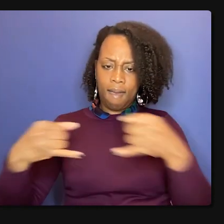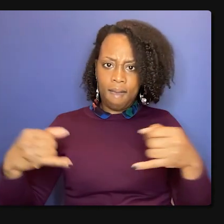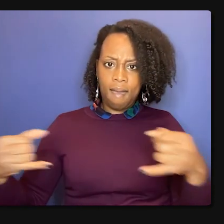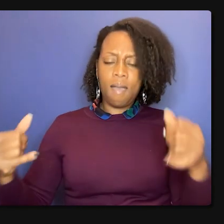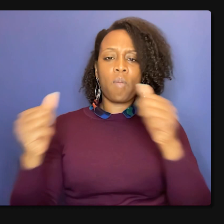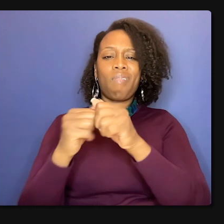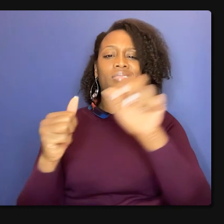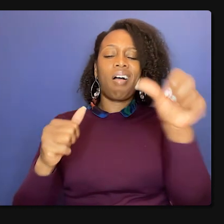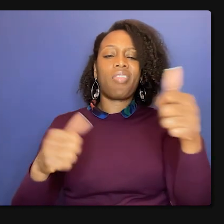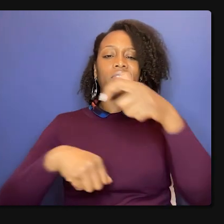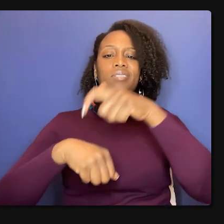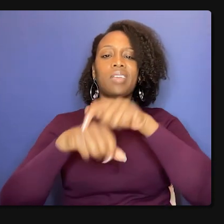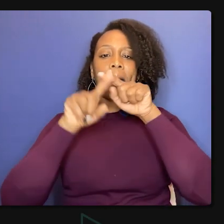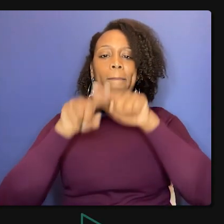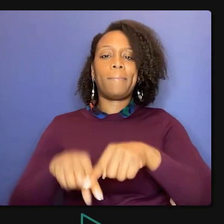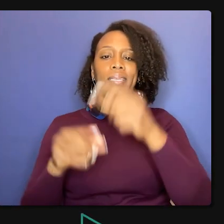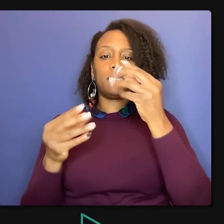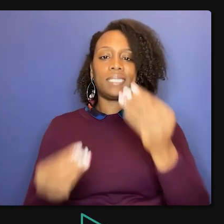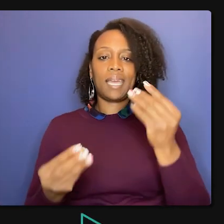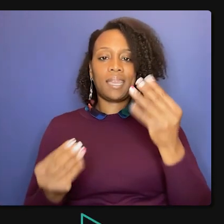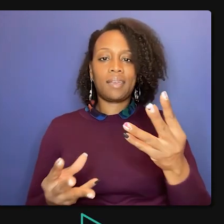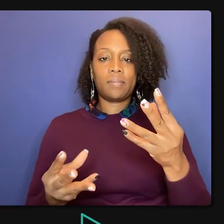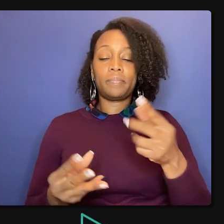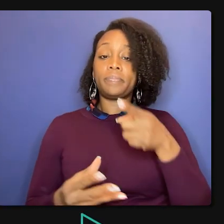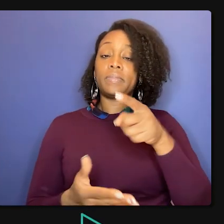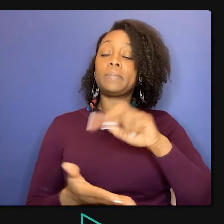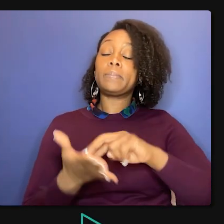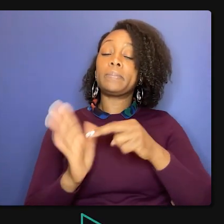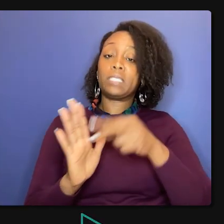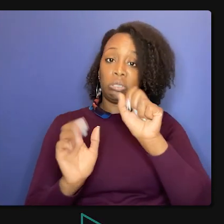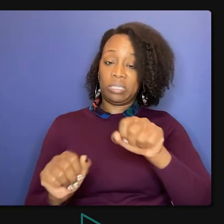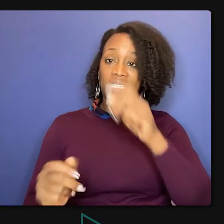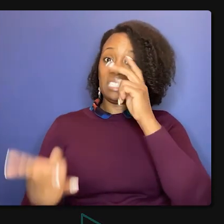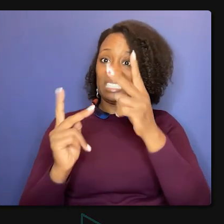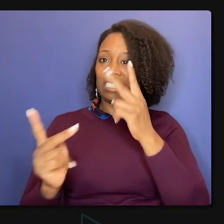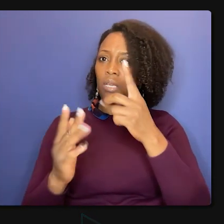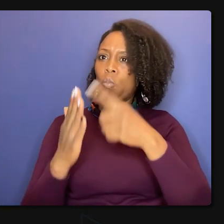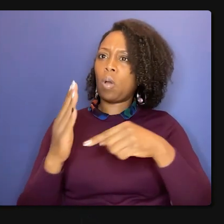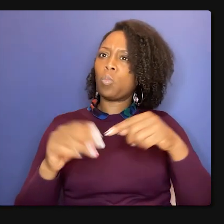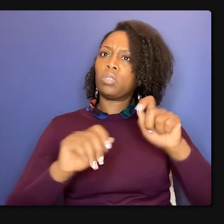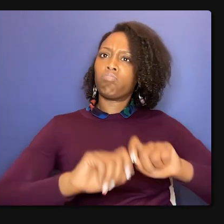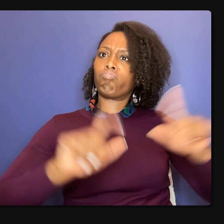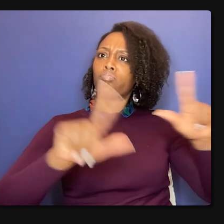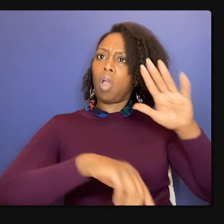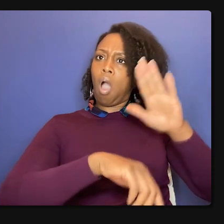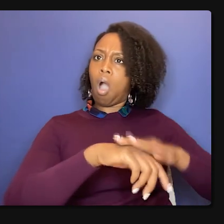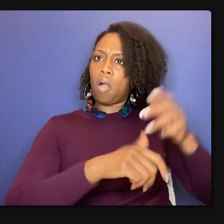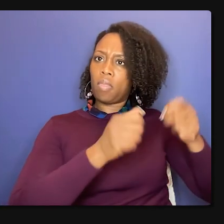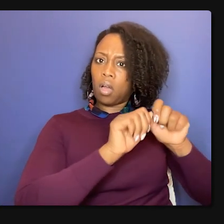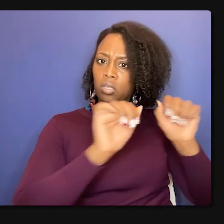right along with all your other timing based data. This enables you to see what was displayed on the console